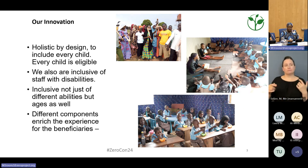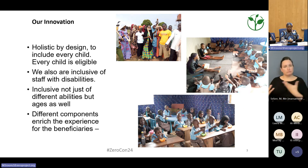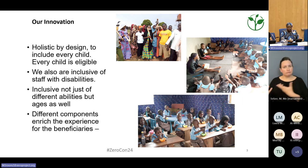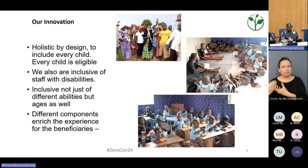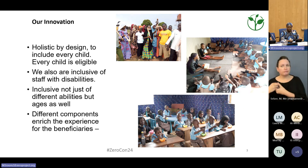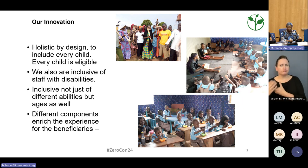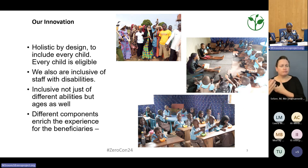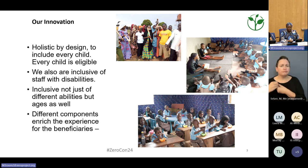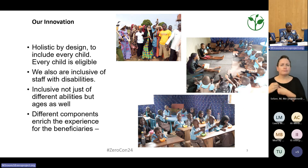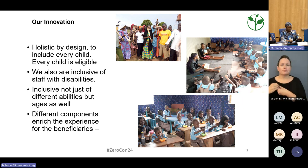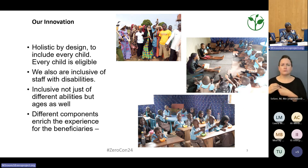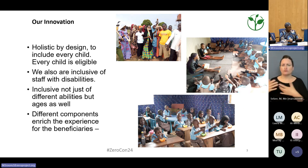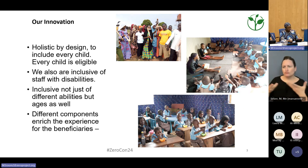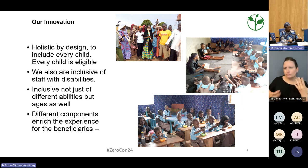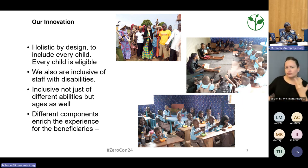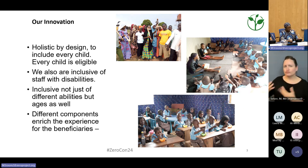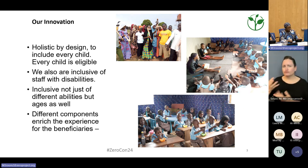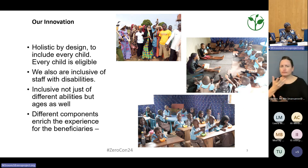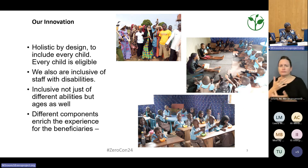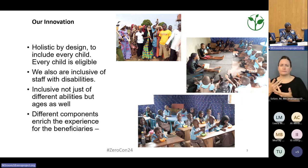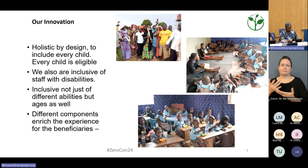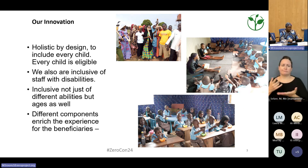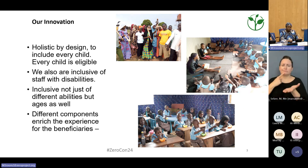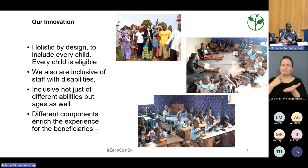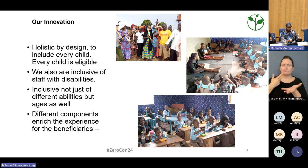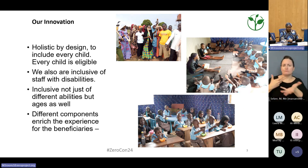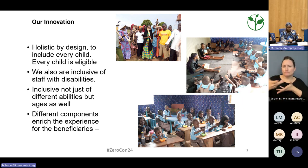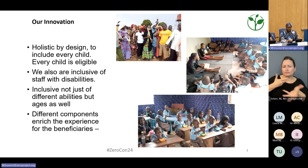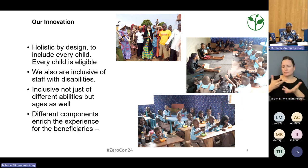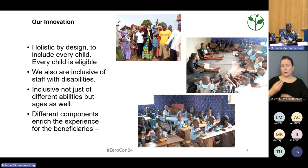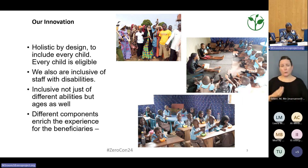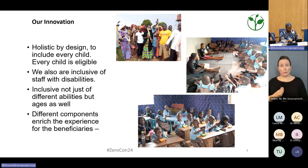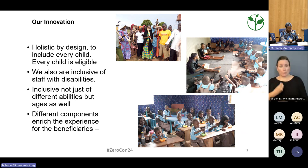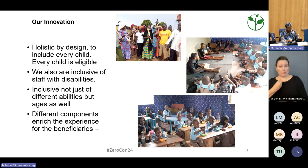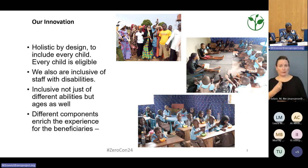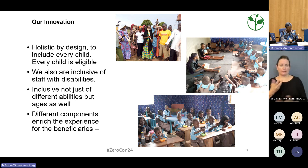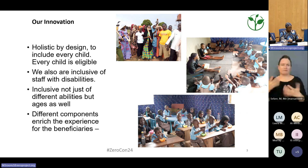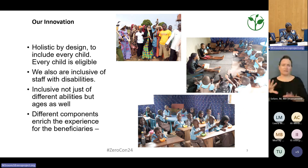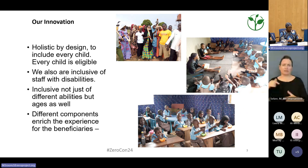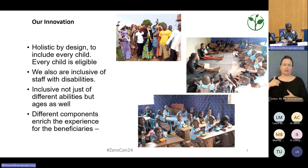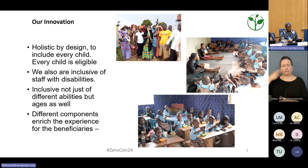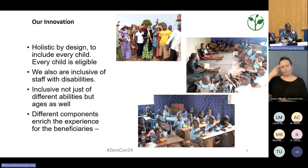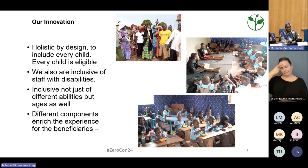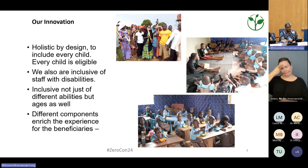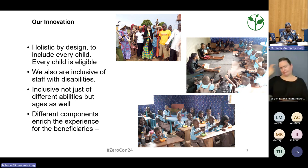age group addresses youth who have shown signs of trauma, and as a result have learning and